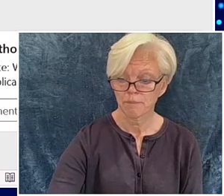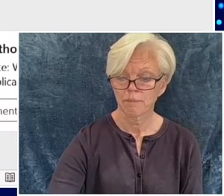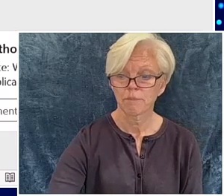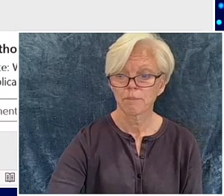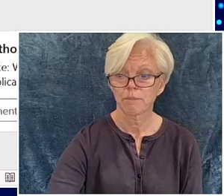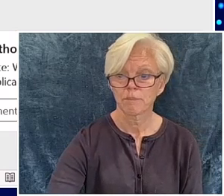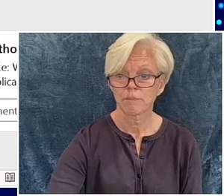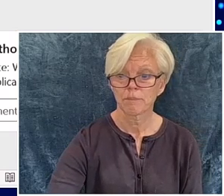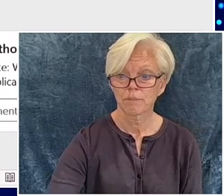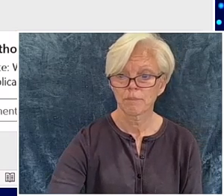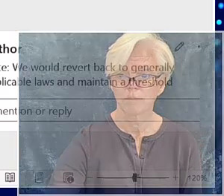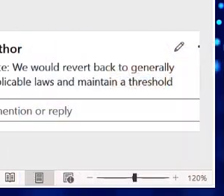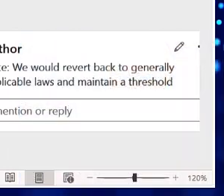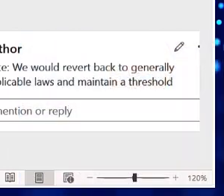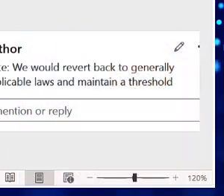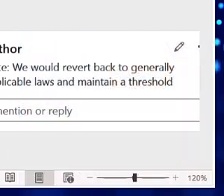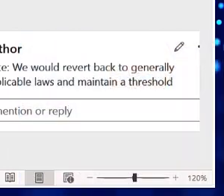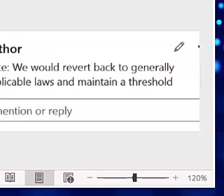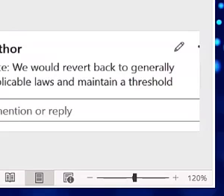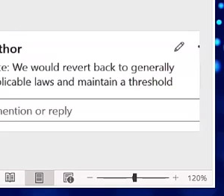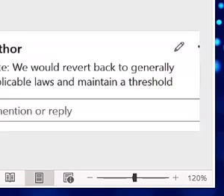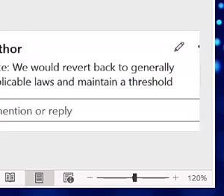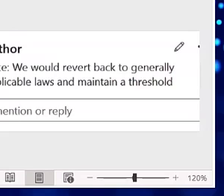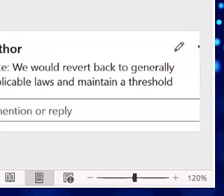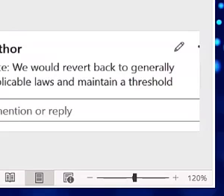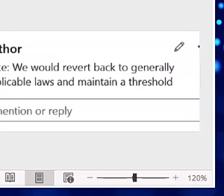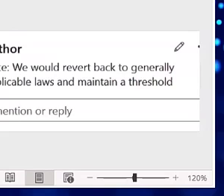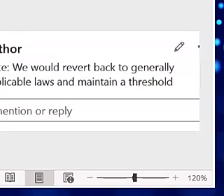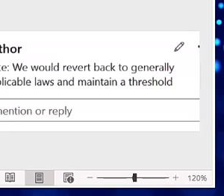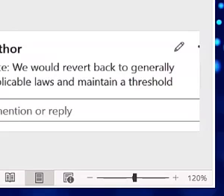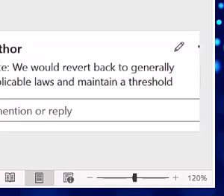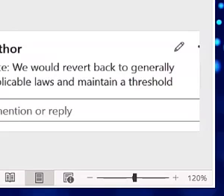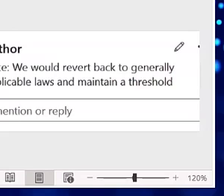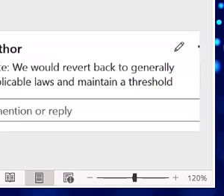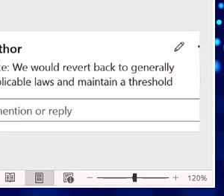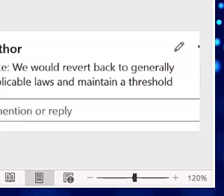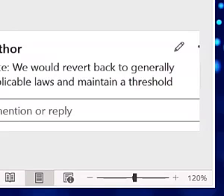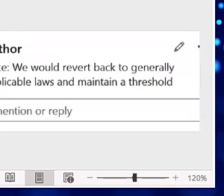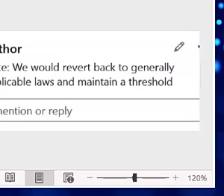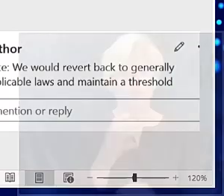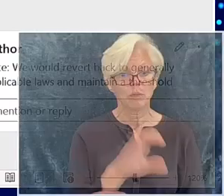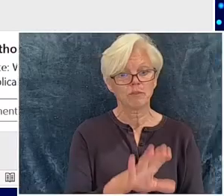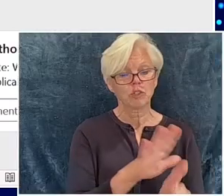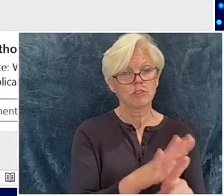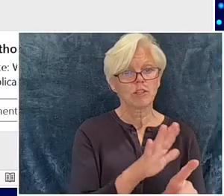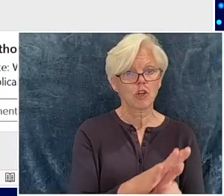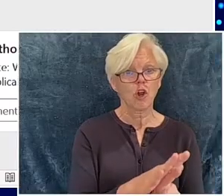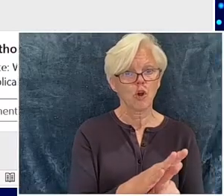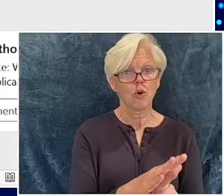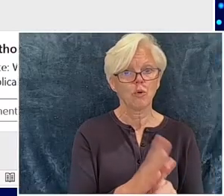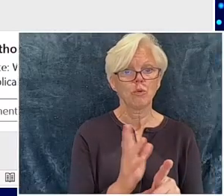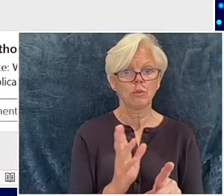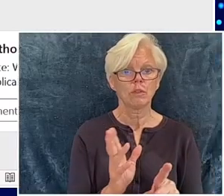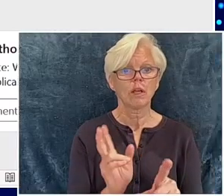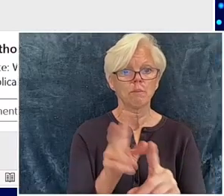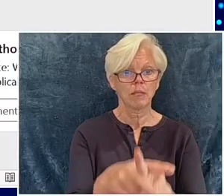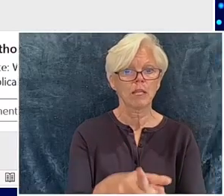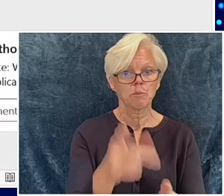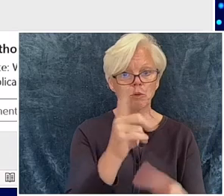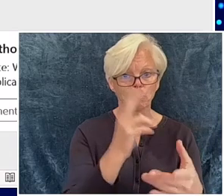enforce its own applicable general purpose state laws and regulations outside the